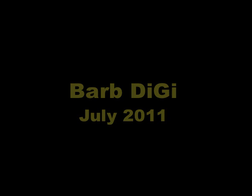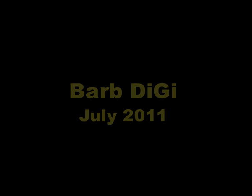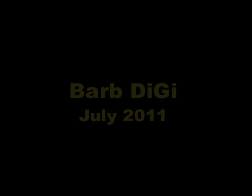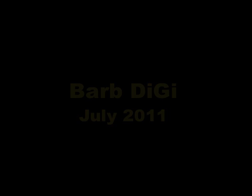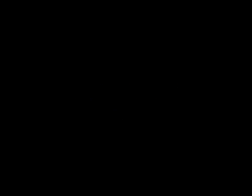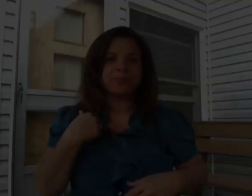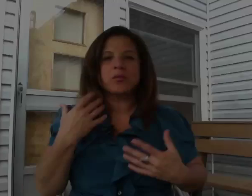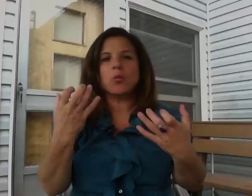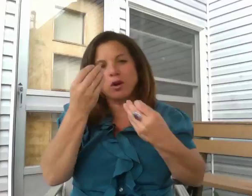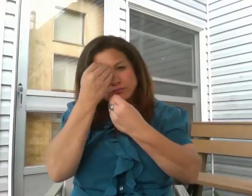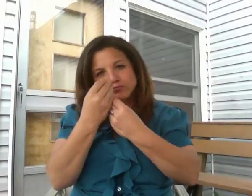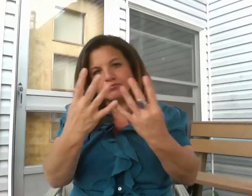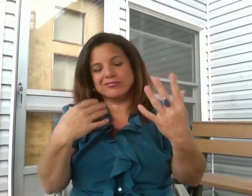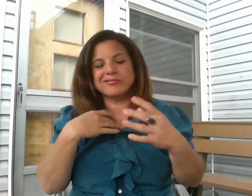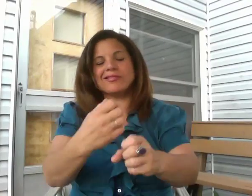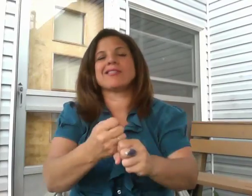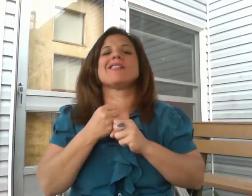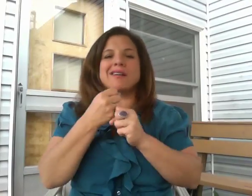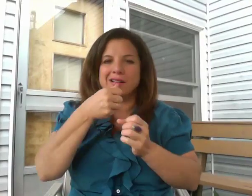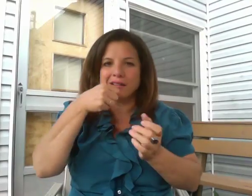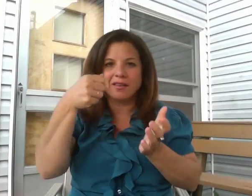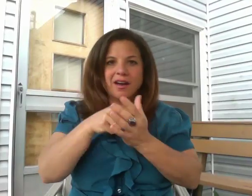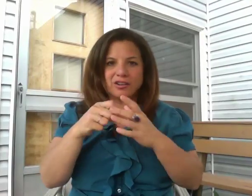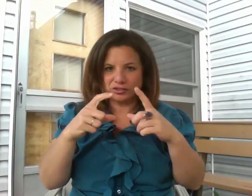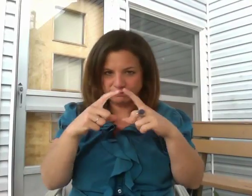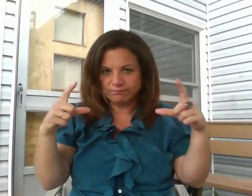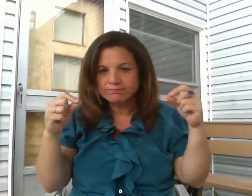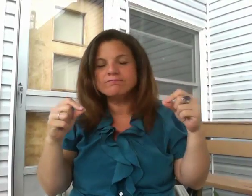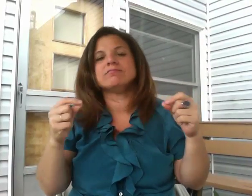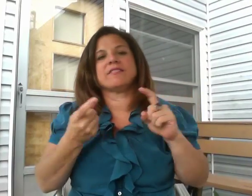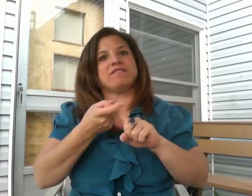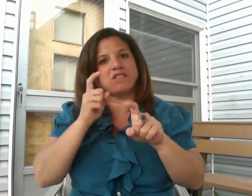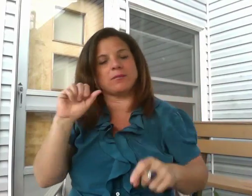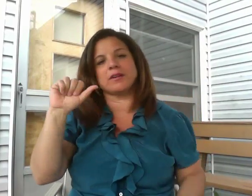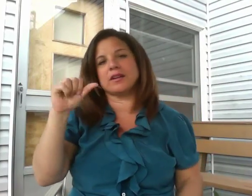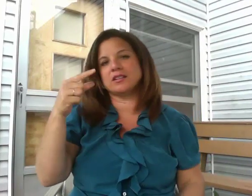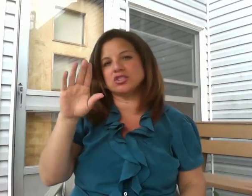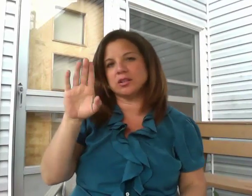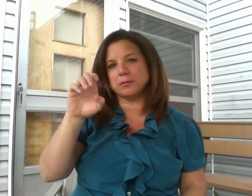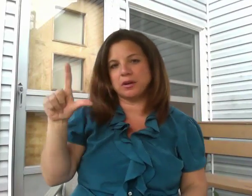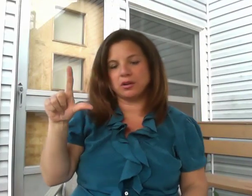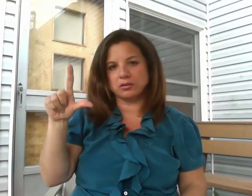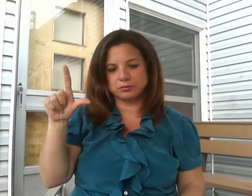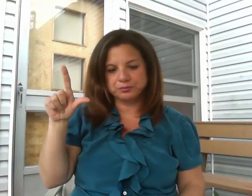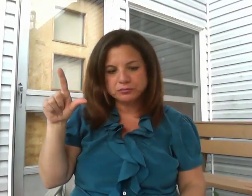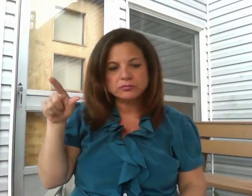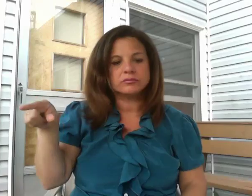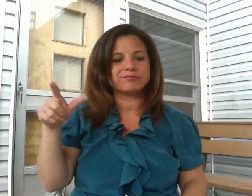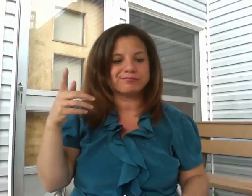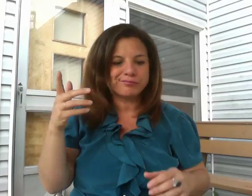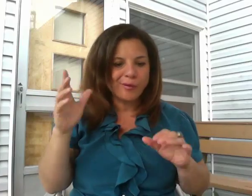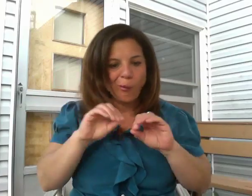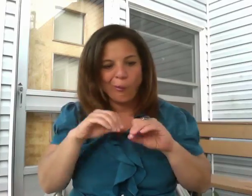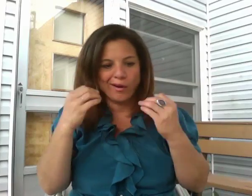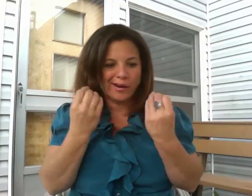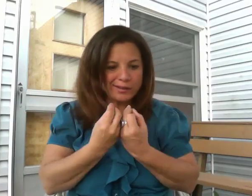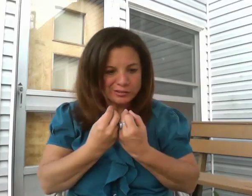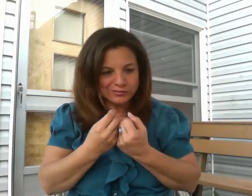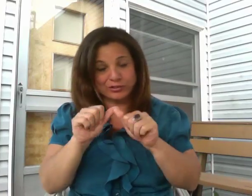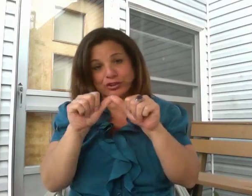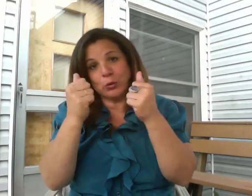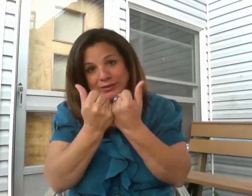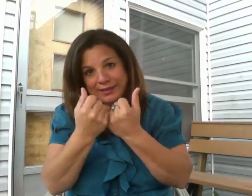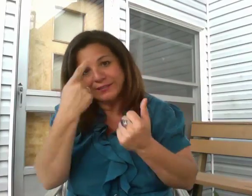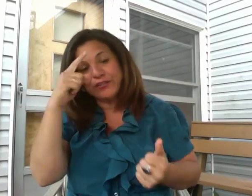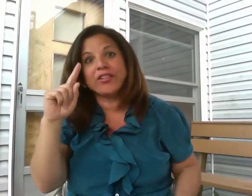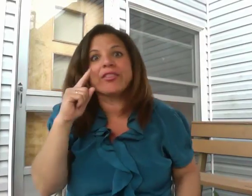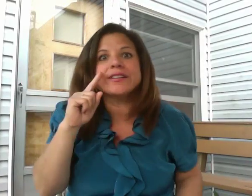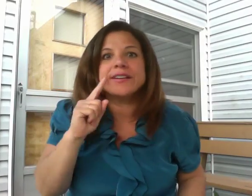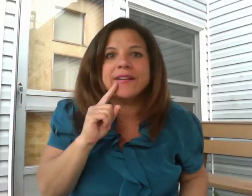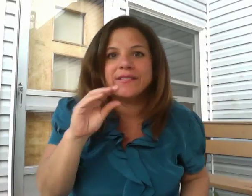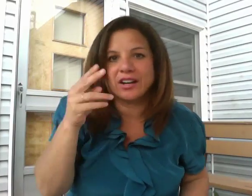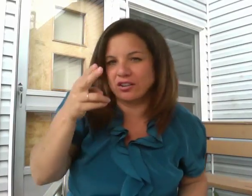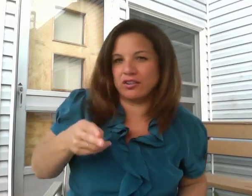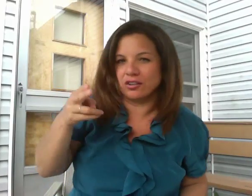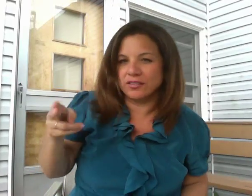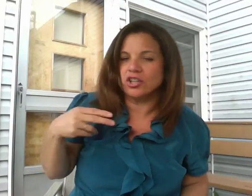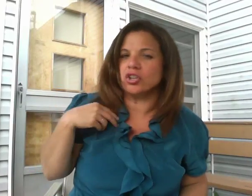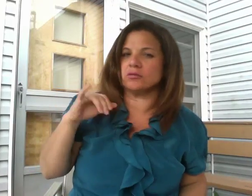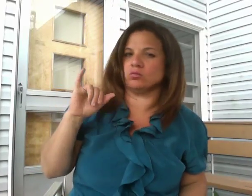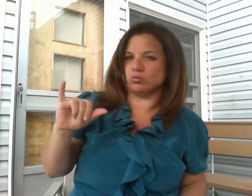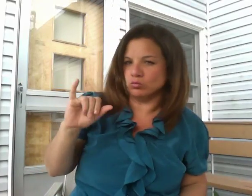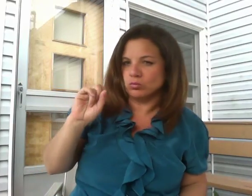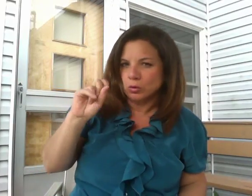I wanted to let you know that I had received a letter from AG Bell organization, association for the deaf and hard-of-hearing, hmmm, ok...